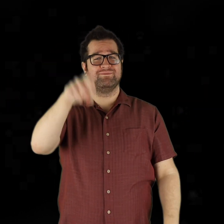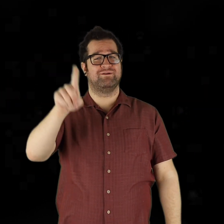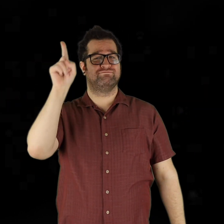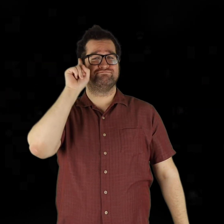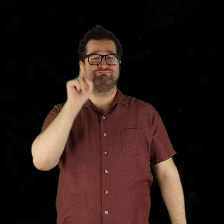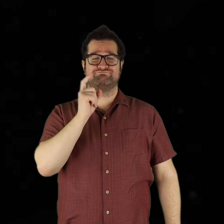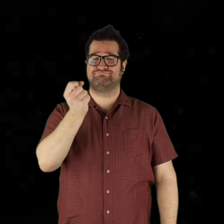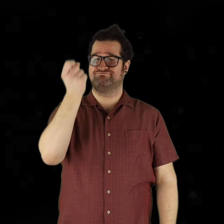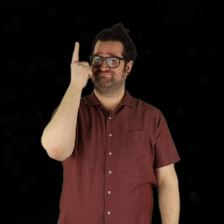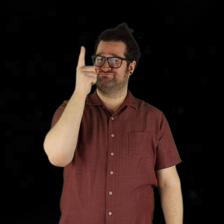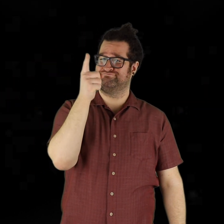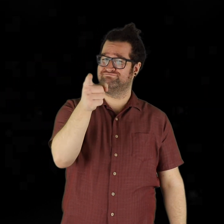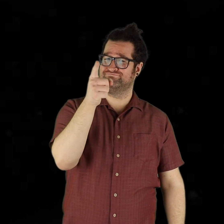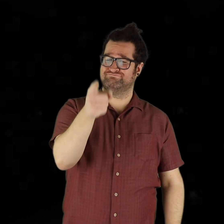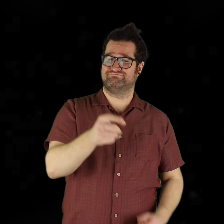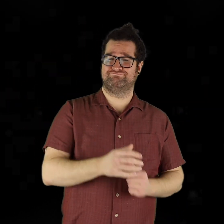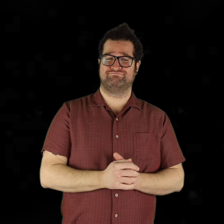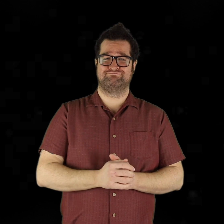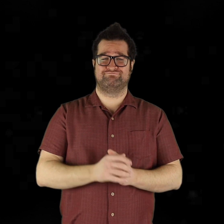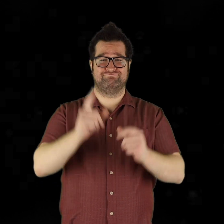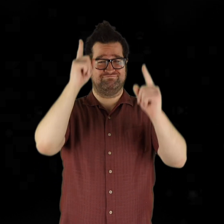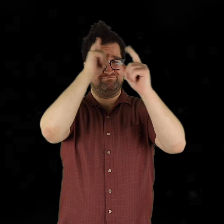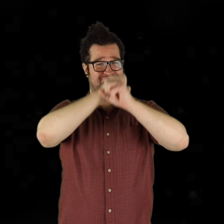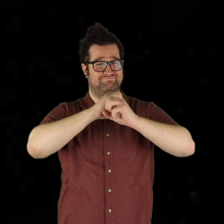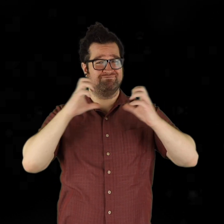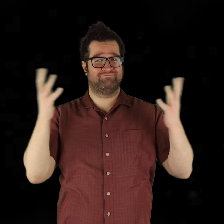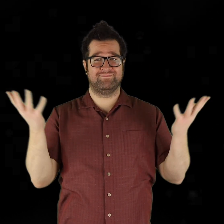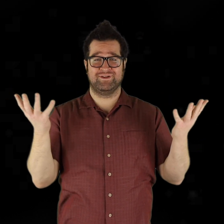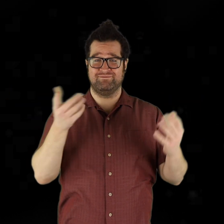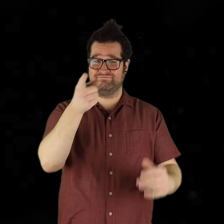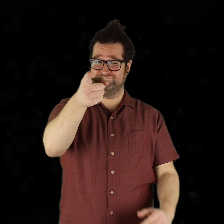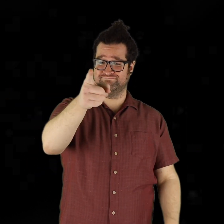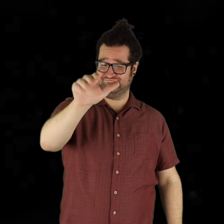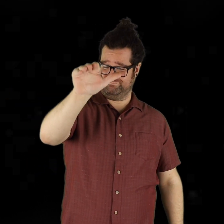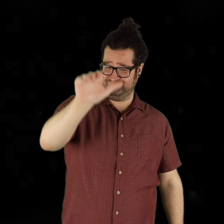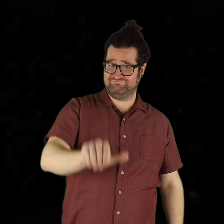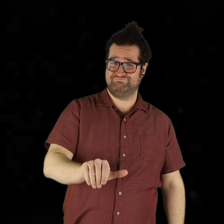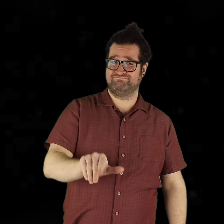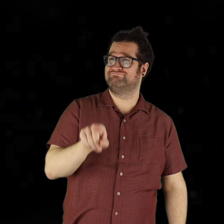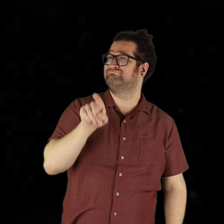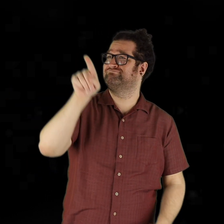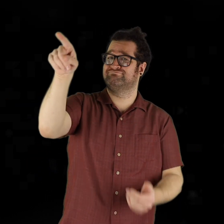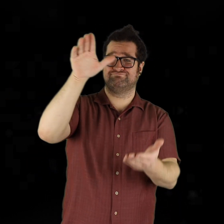You have to be deaf to understand. What is it like to be a small child,